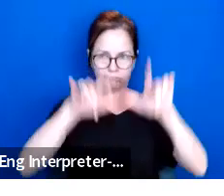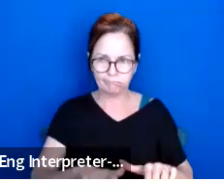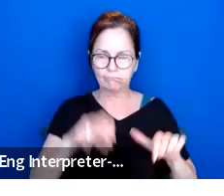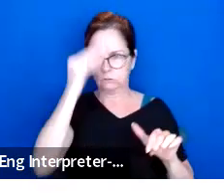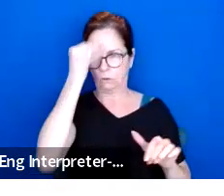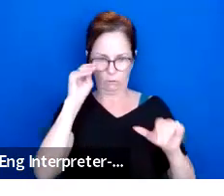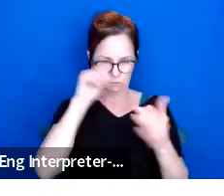That's awesome. Thank you, James.